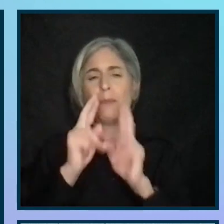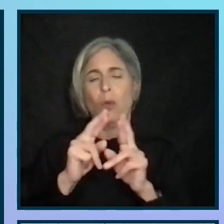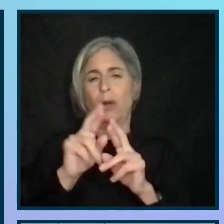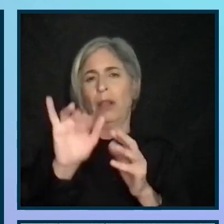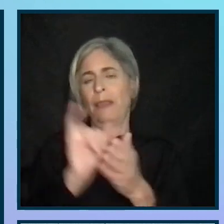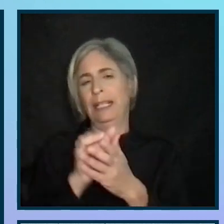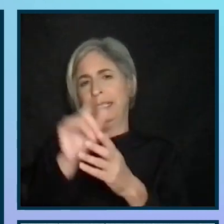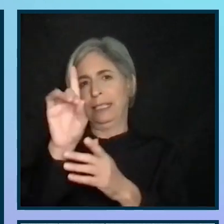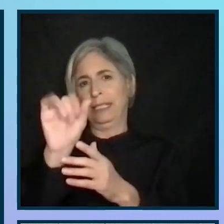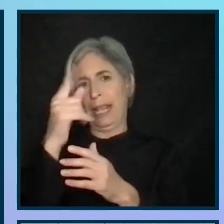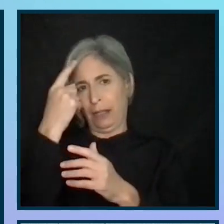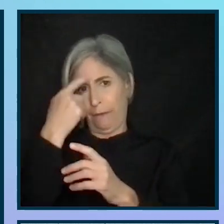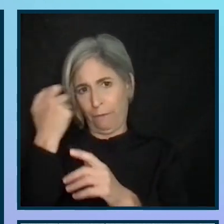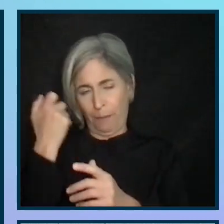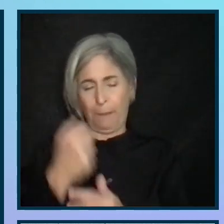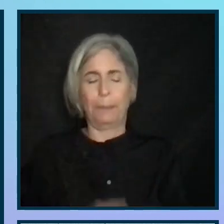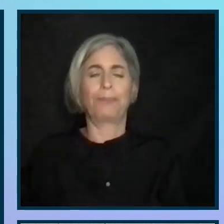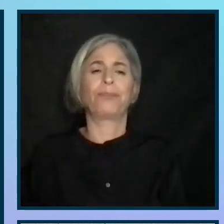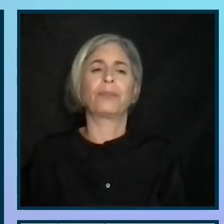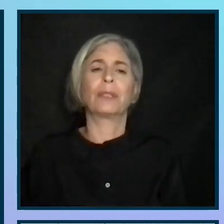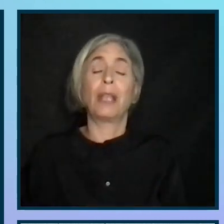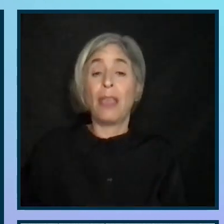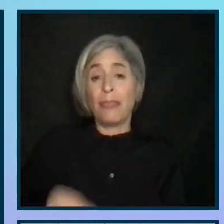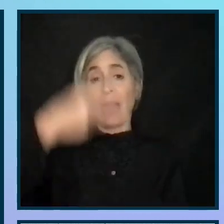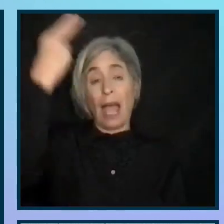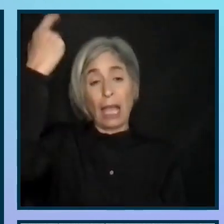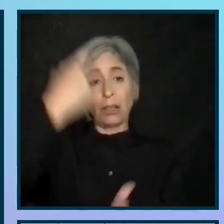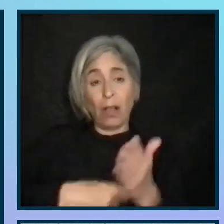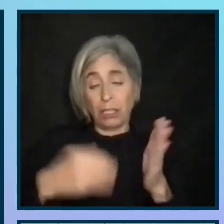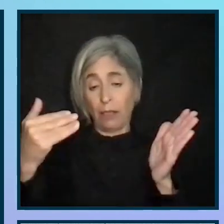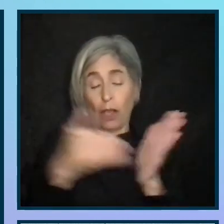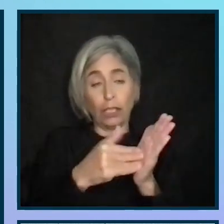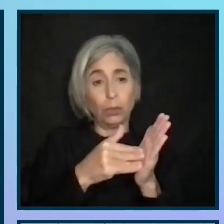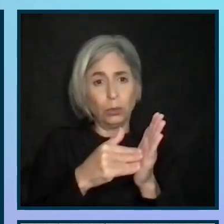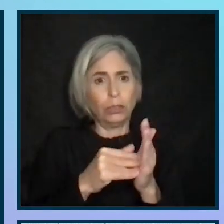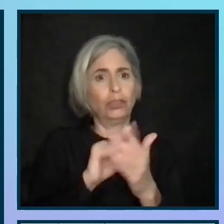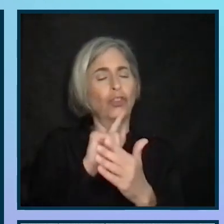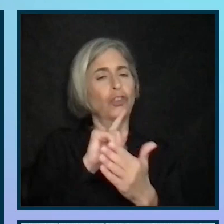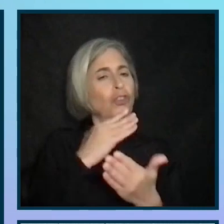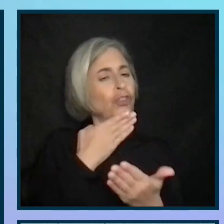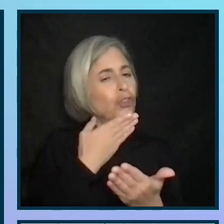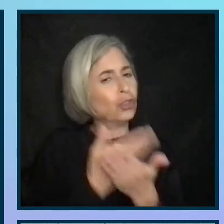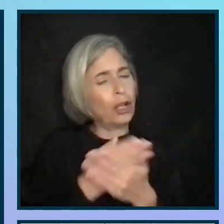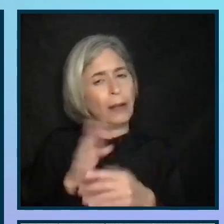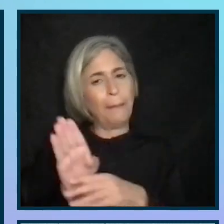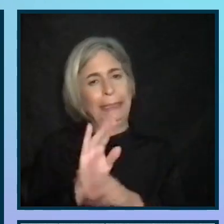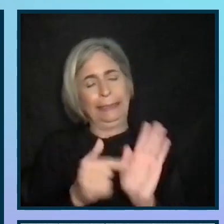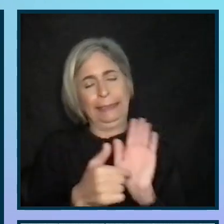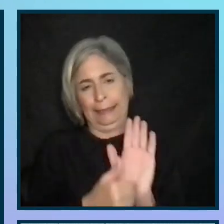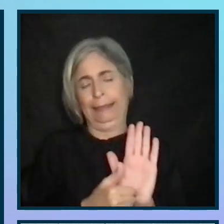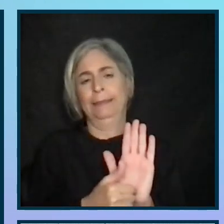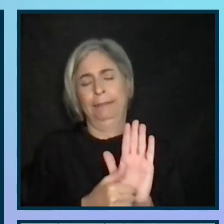So avoiding the potentially high cost from a lawsuit, is a really good business case you could use for your executives.